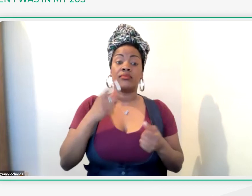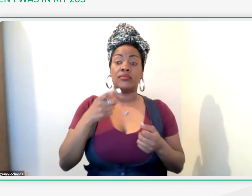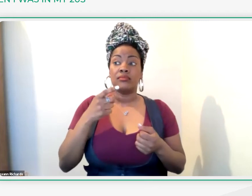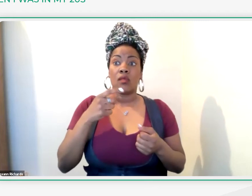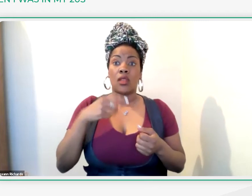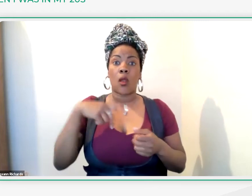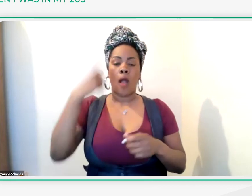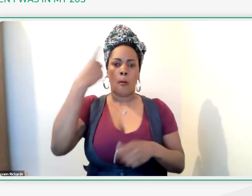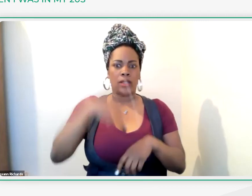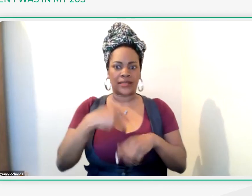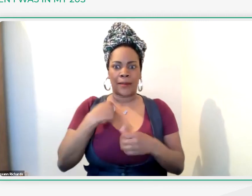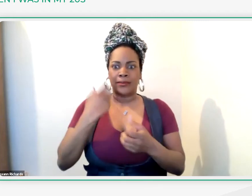sharing the things I wish I knew.